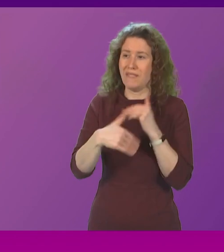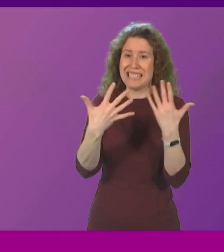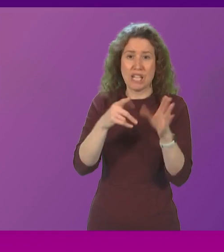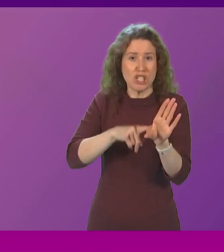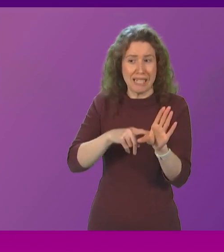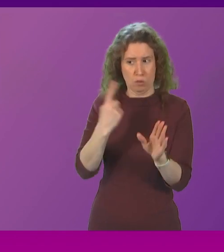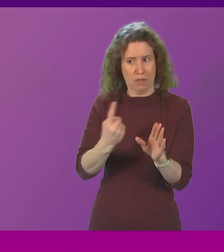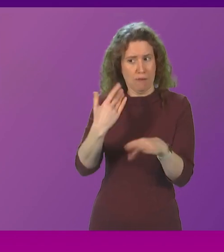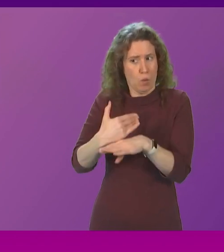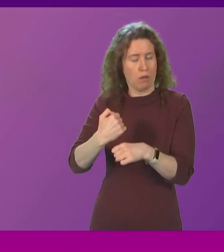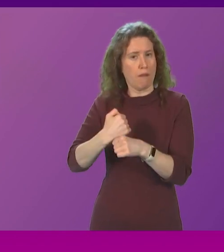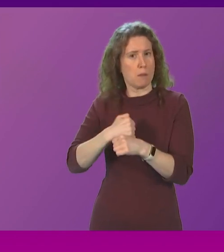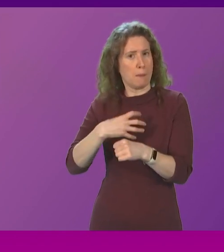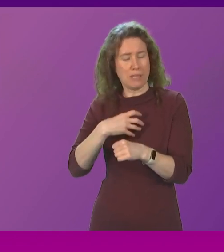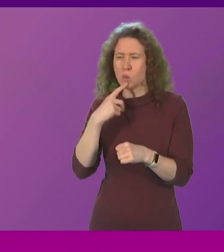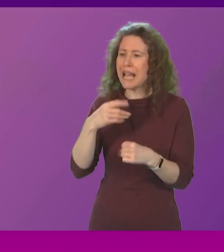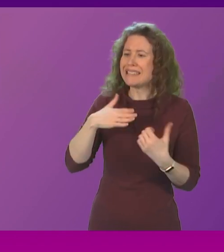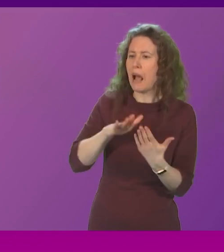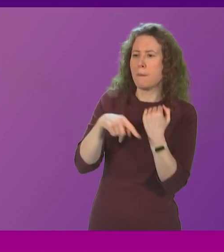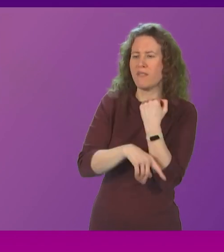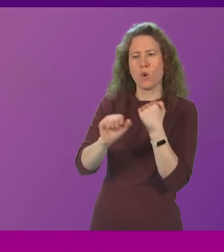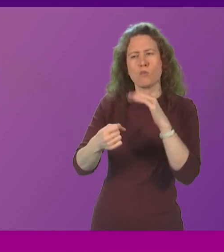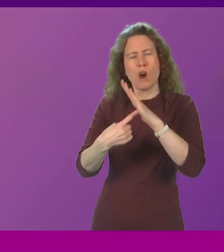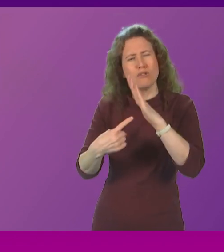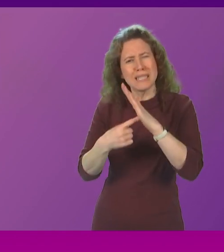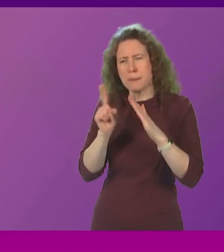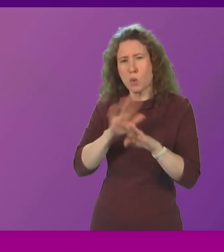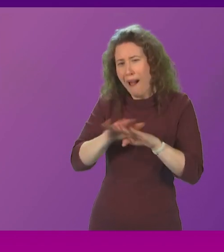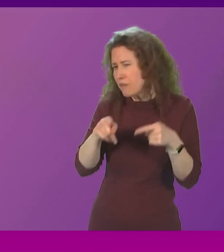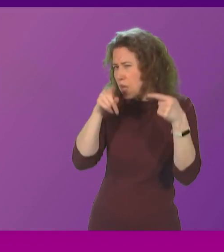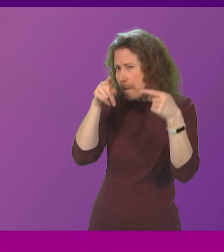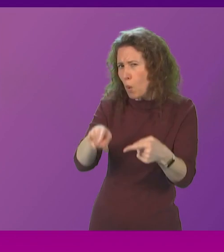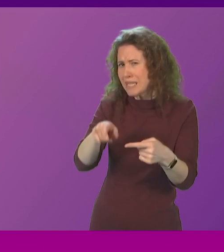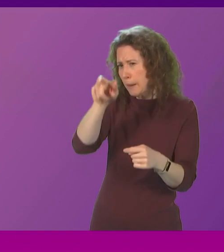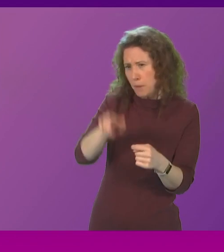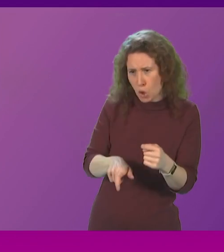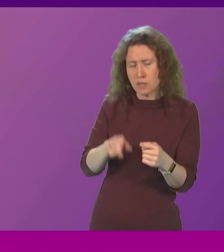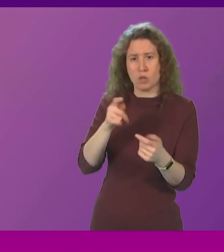He says that tackling poverty is his priority, but he has not appointed a minister for social security.